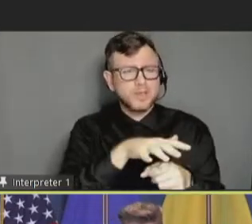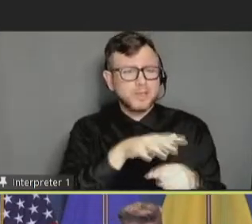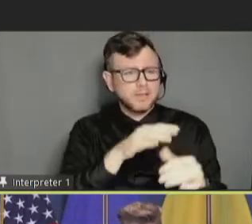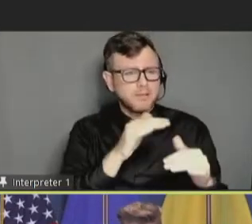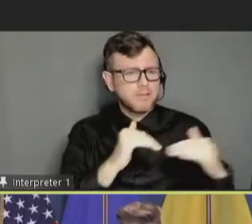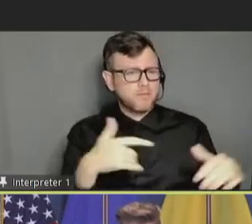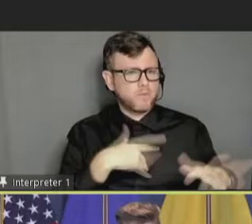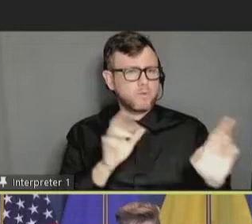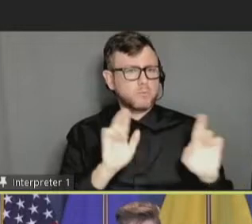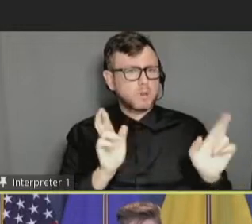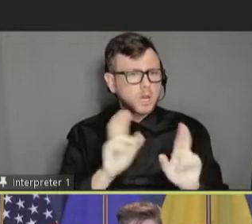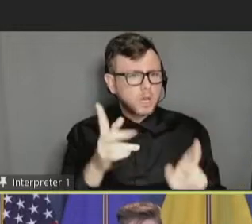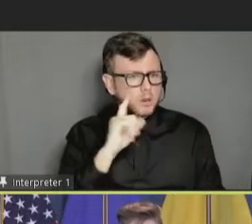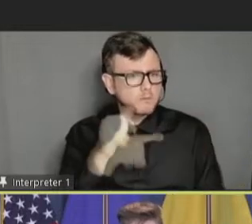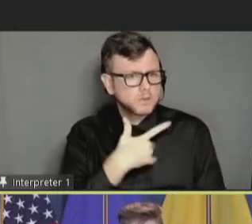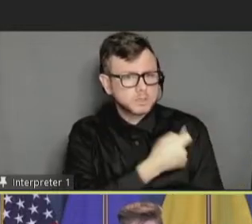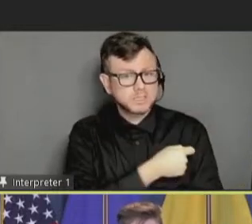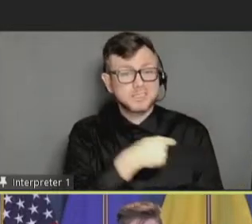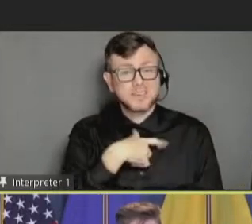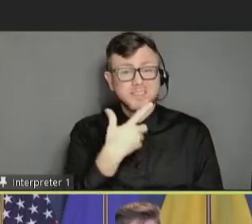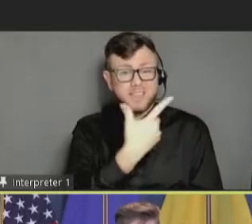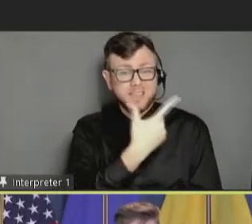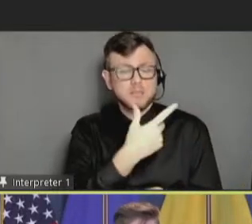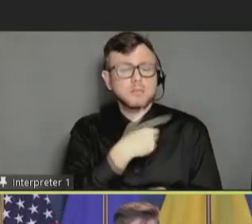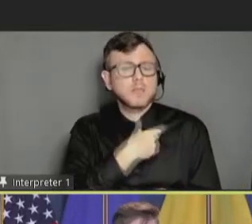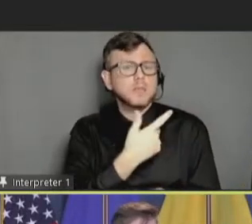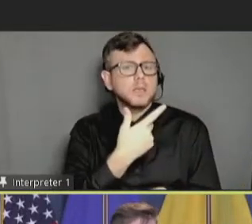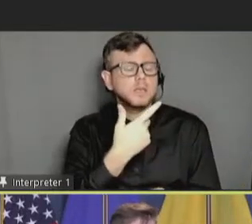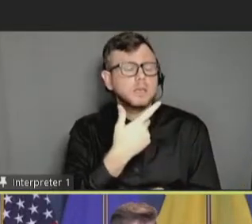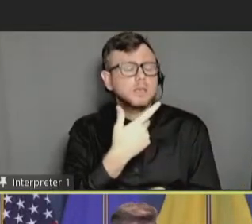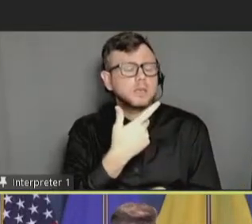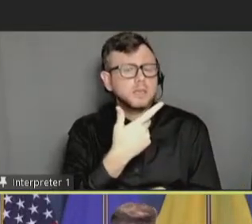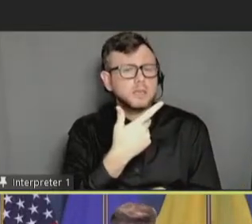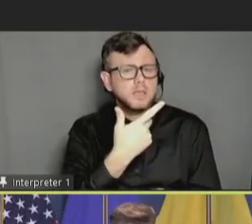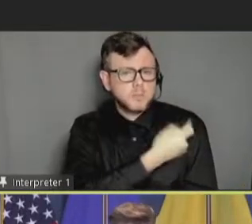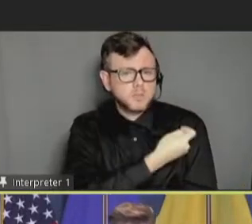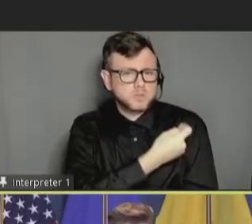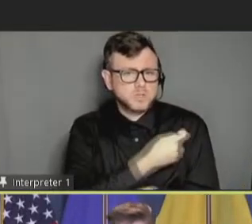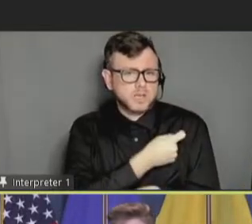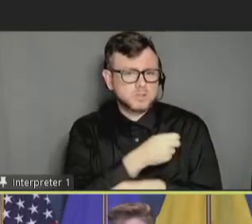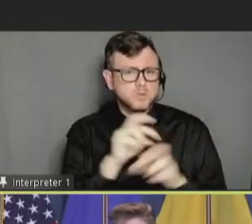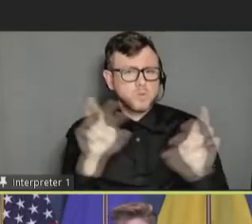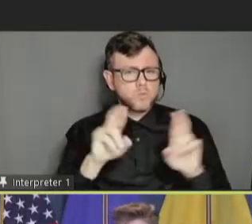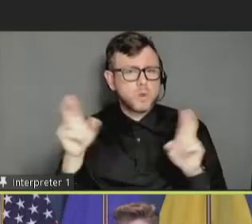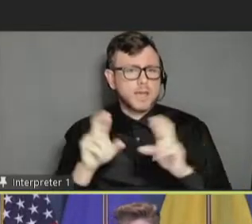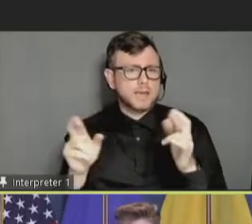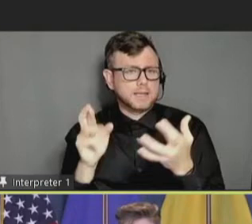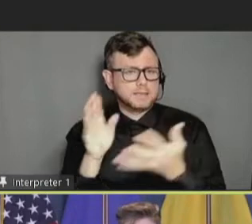and that is the Immunisation Readiness Index. So, the index measures the enabling environment for